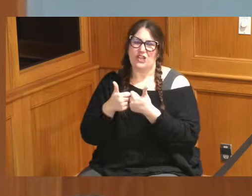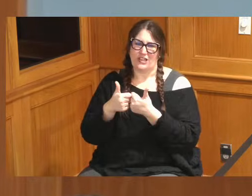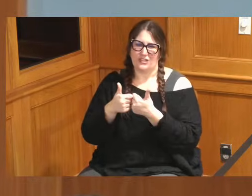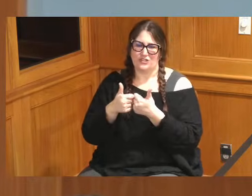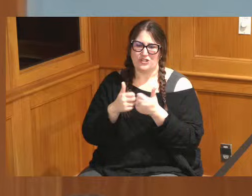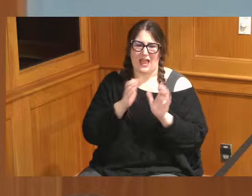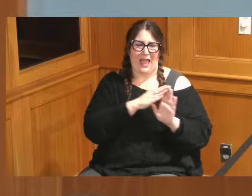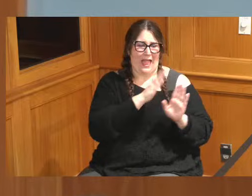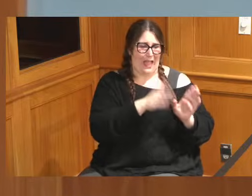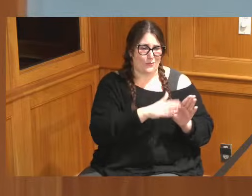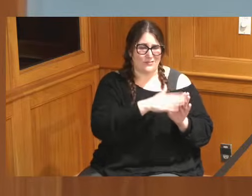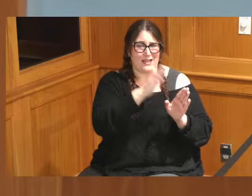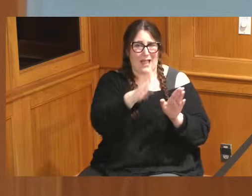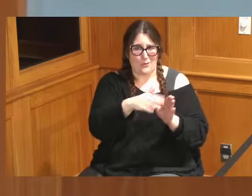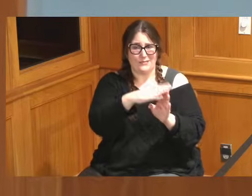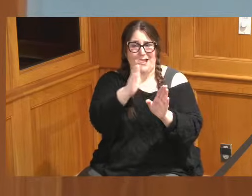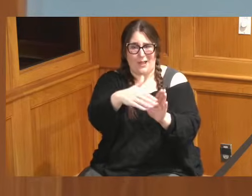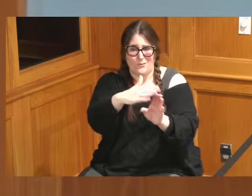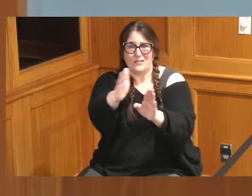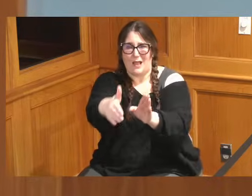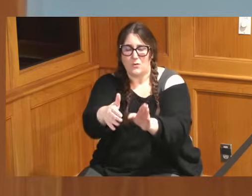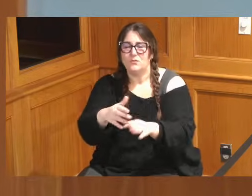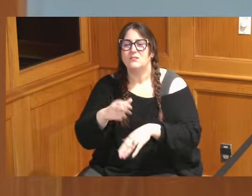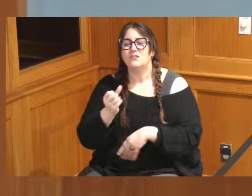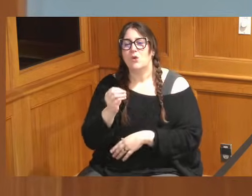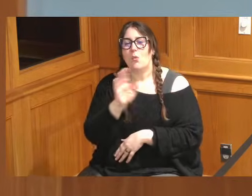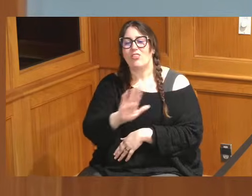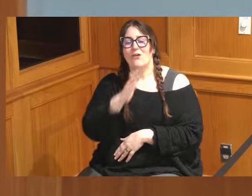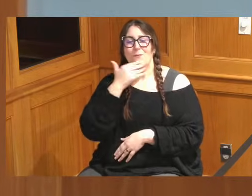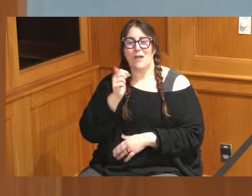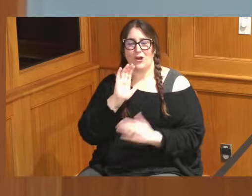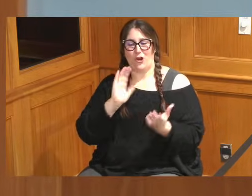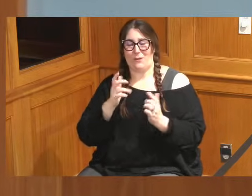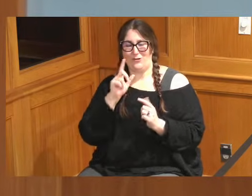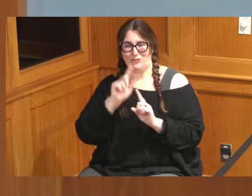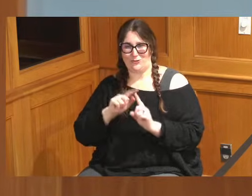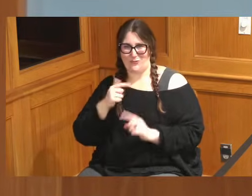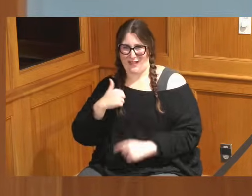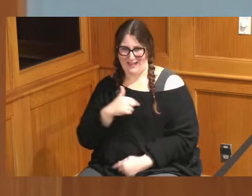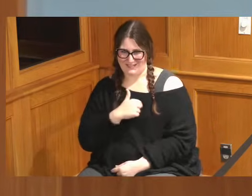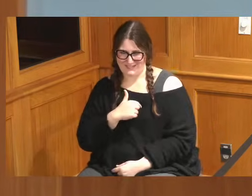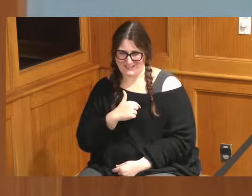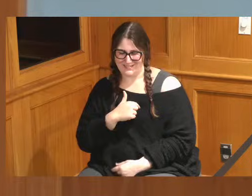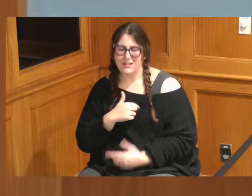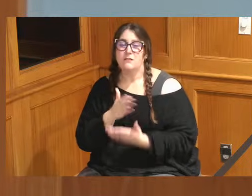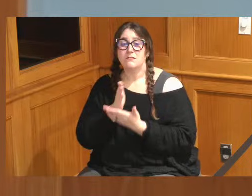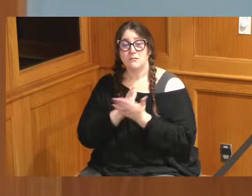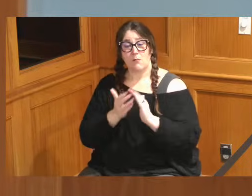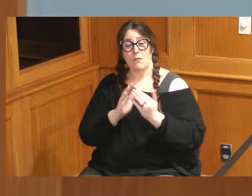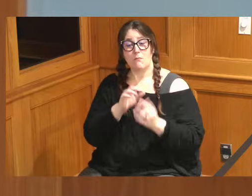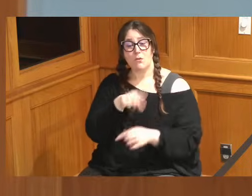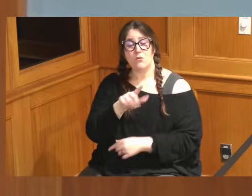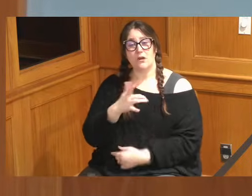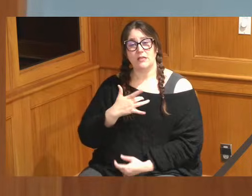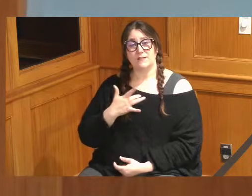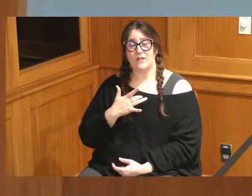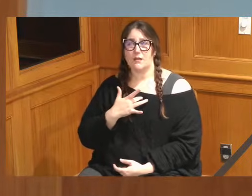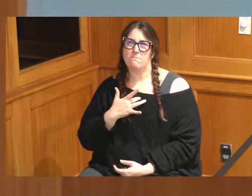house and h and and they're better suited to to do that than we are. In fact, some communities have